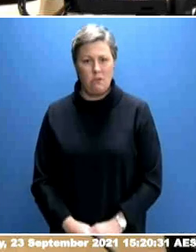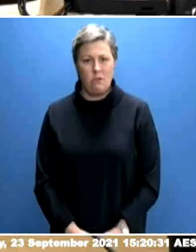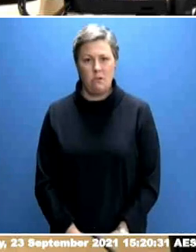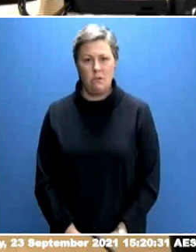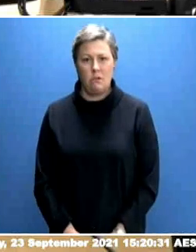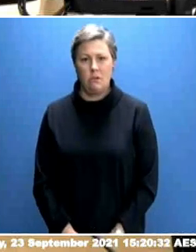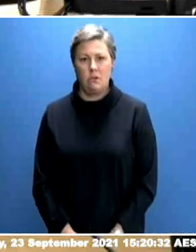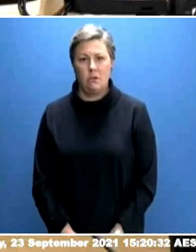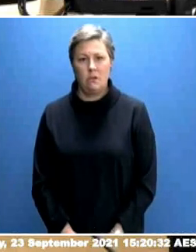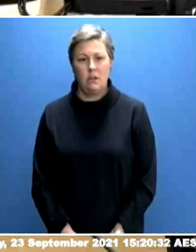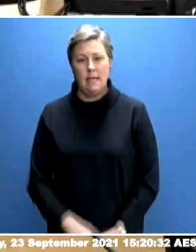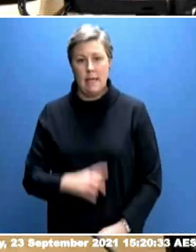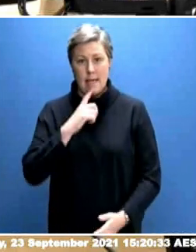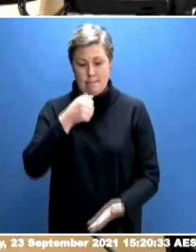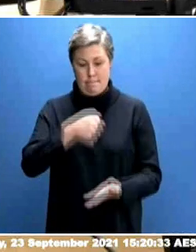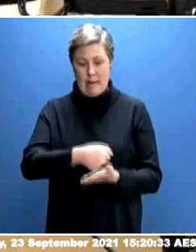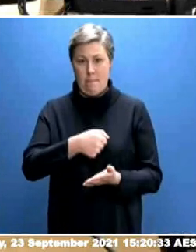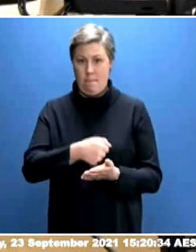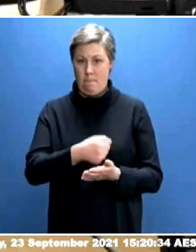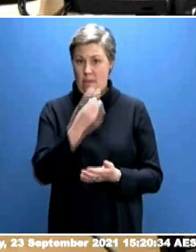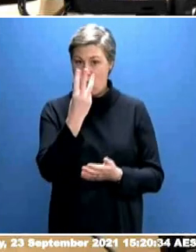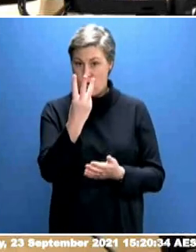the three-month minimum stay, are you able